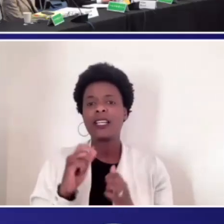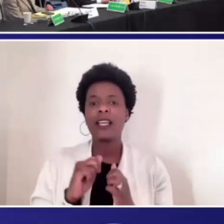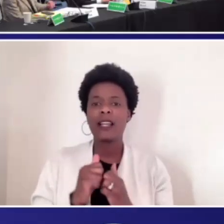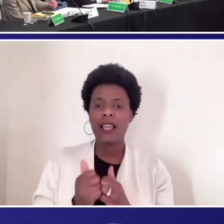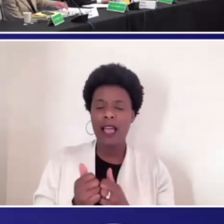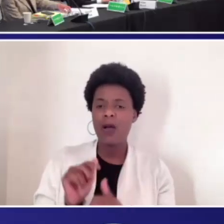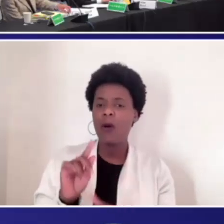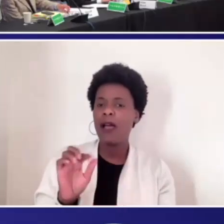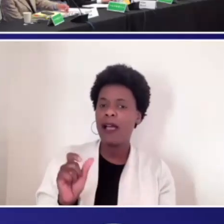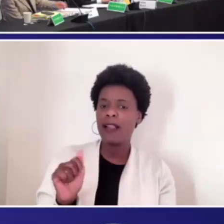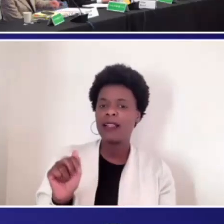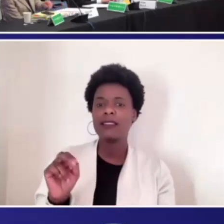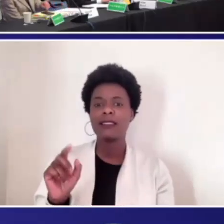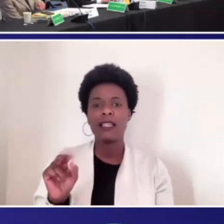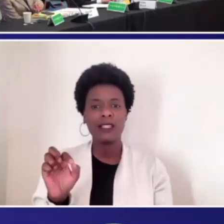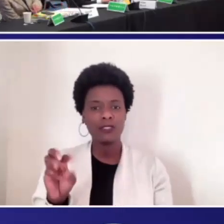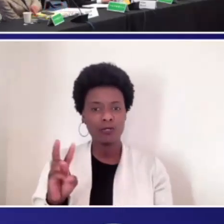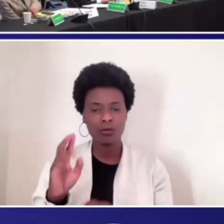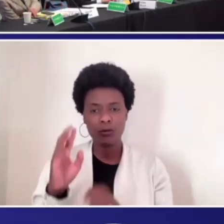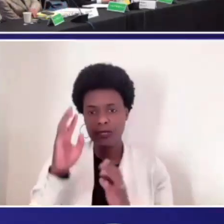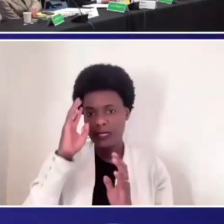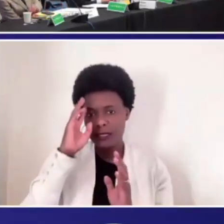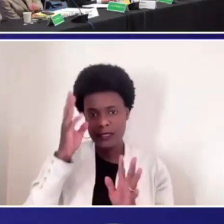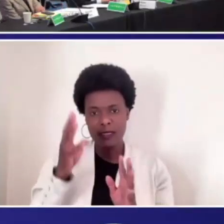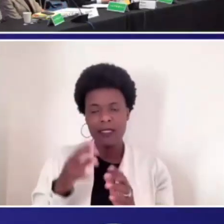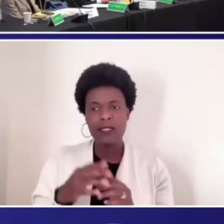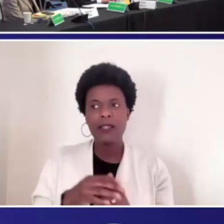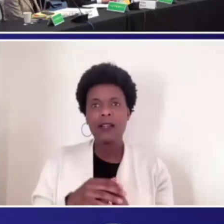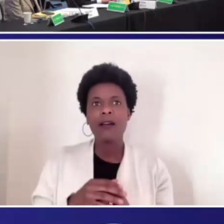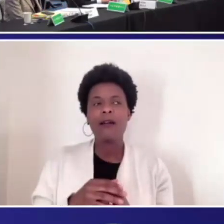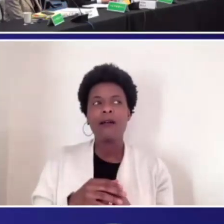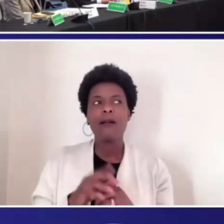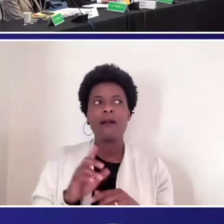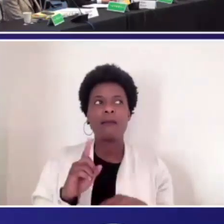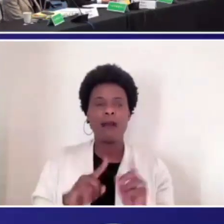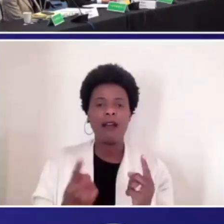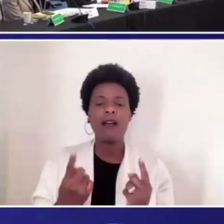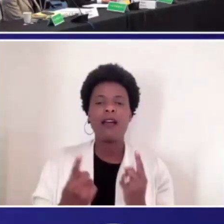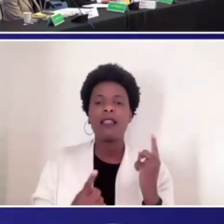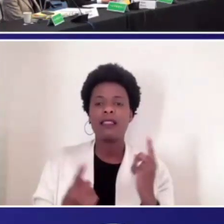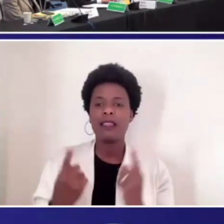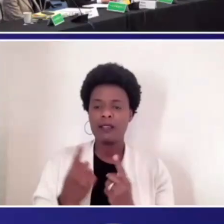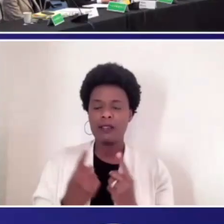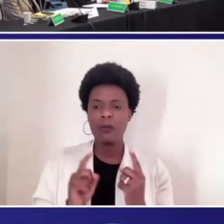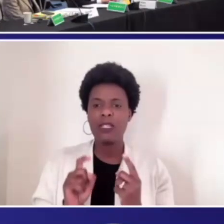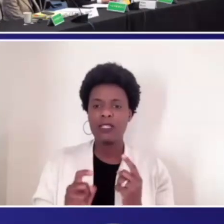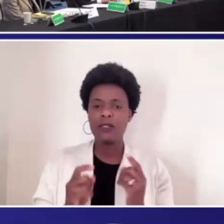with it, but I really think that we're going to have to think hard about that,